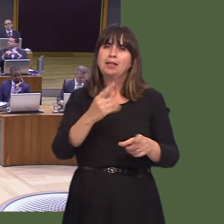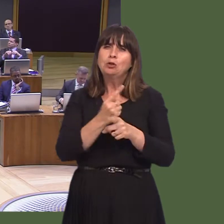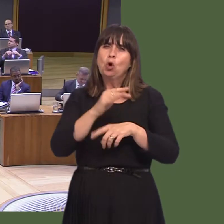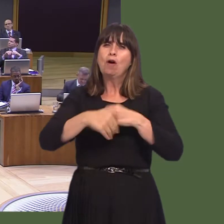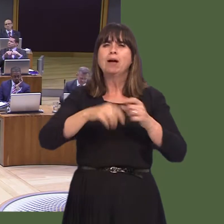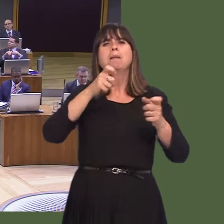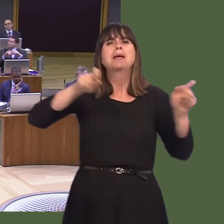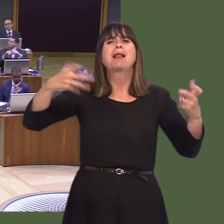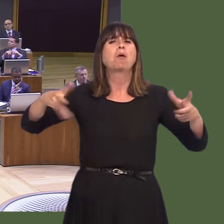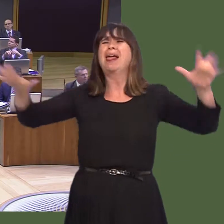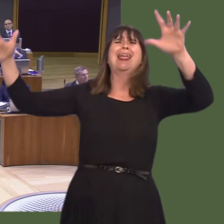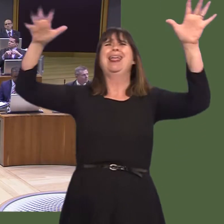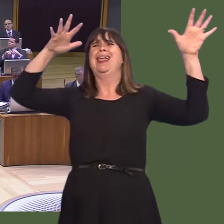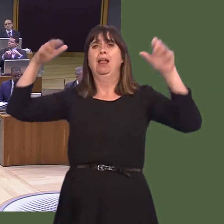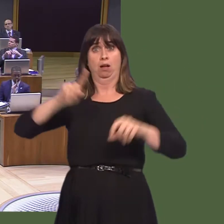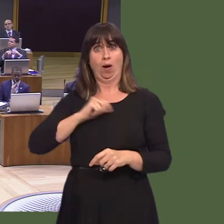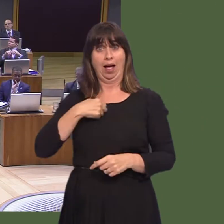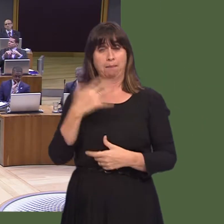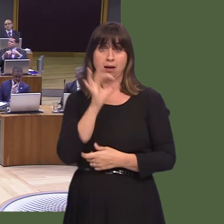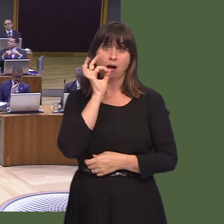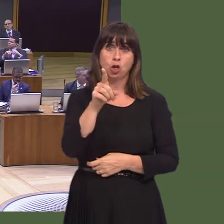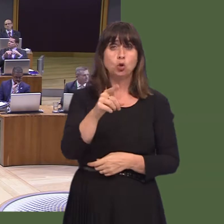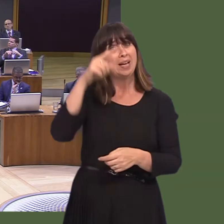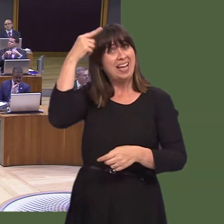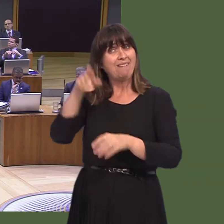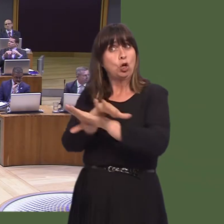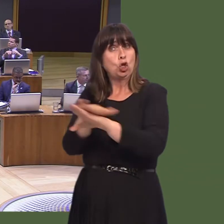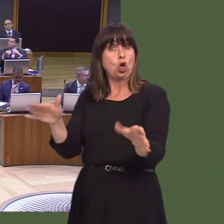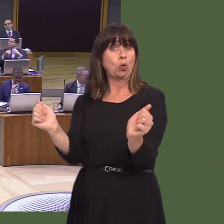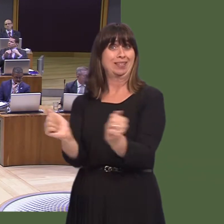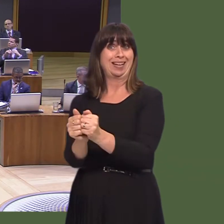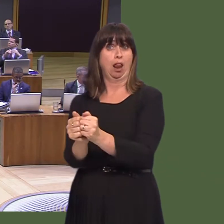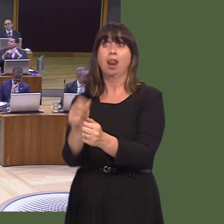when I asked you last week what your plan is for a 'no deal' Brexit.